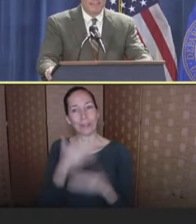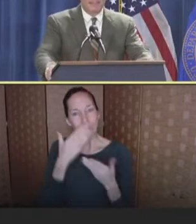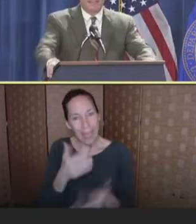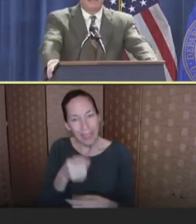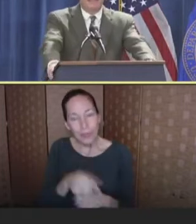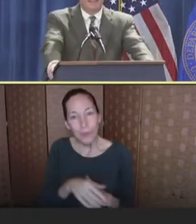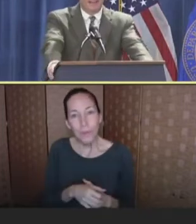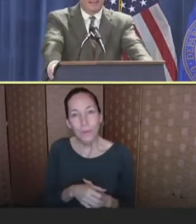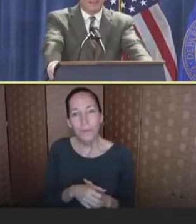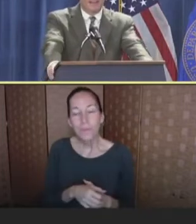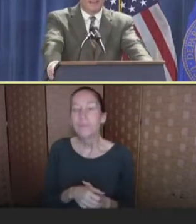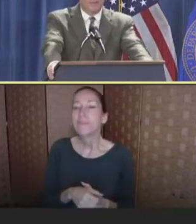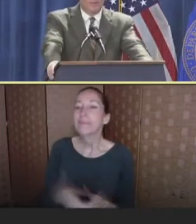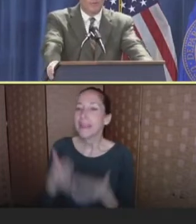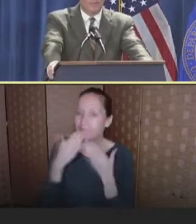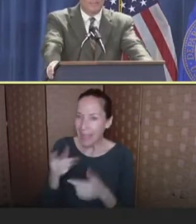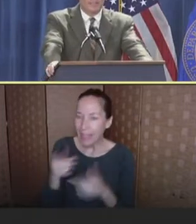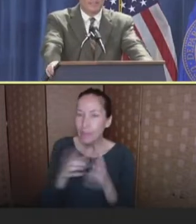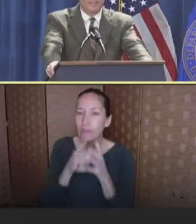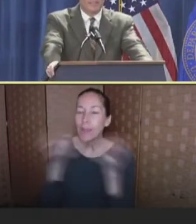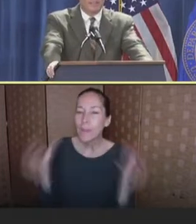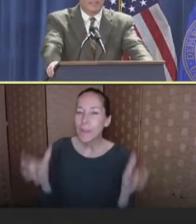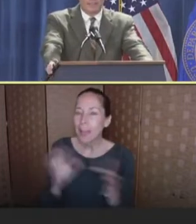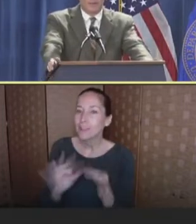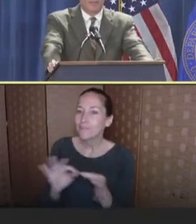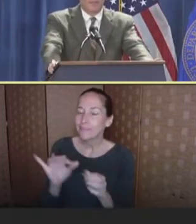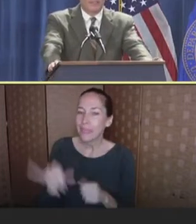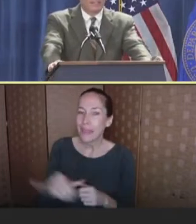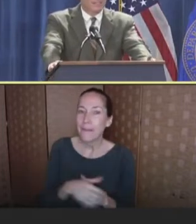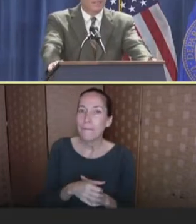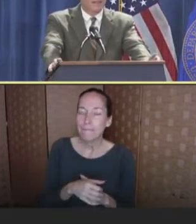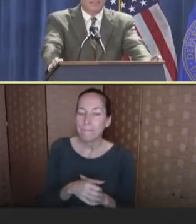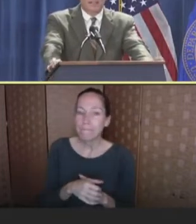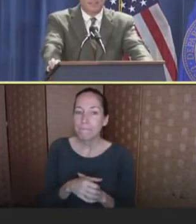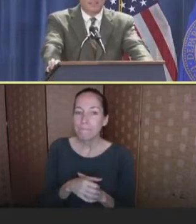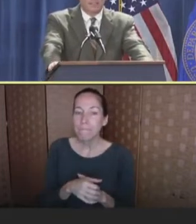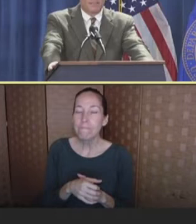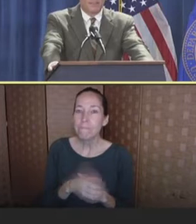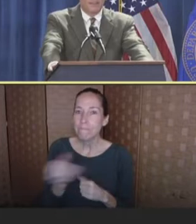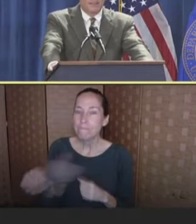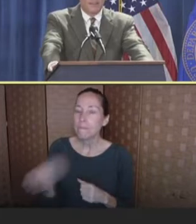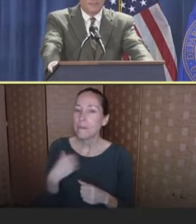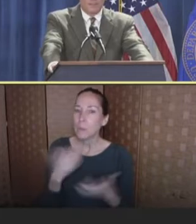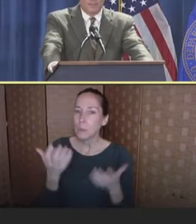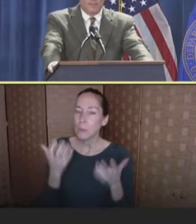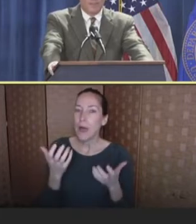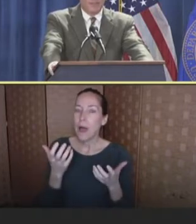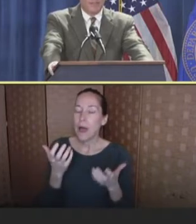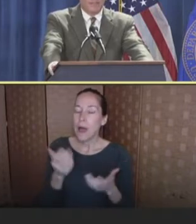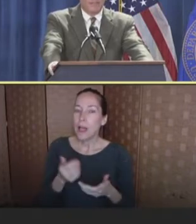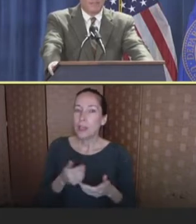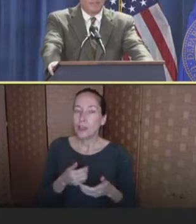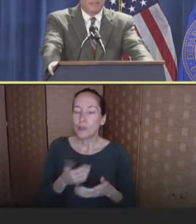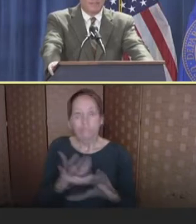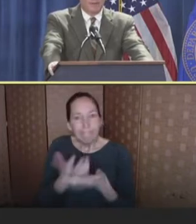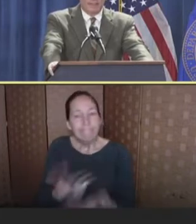I also wanted to take the opportunity to extend my thanks to the subcommittee that we had